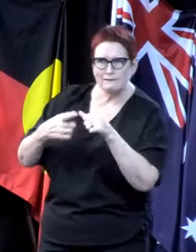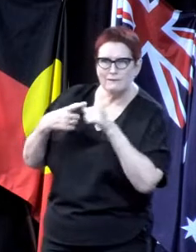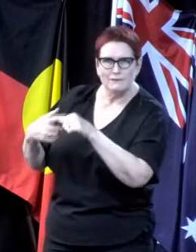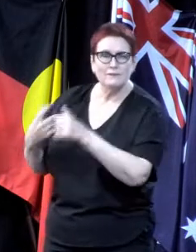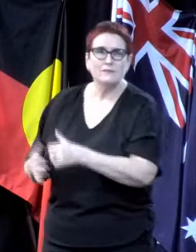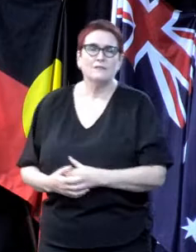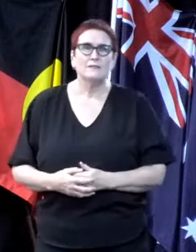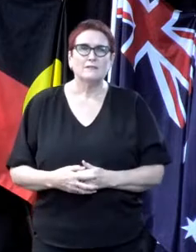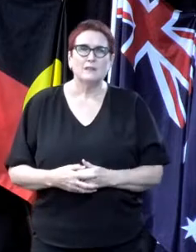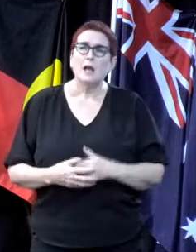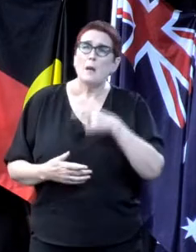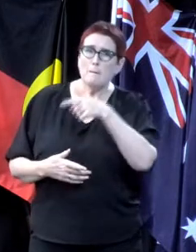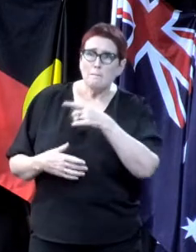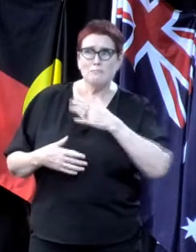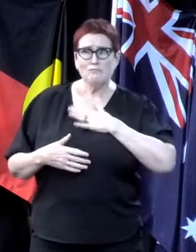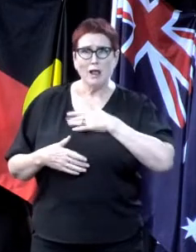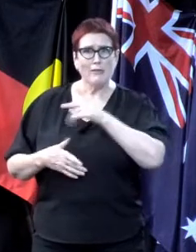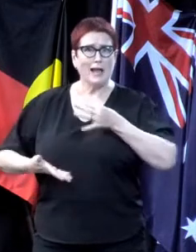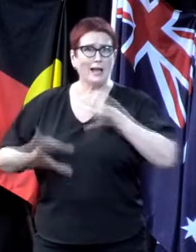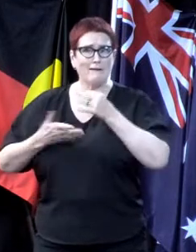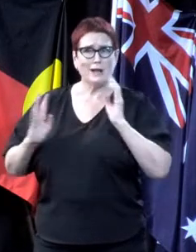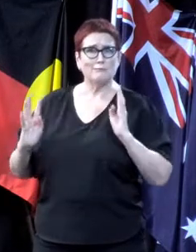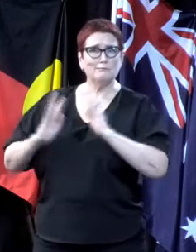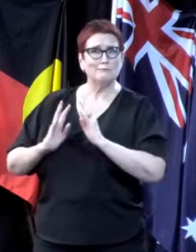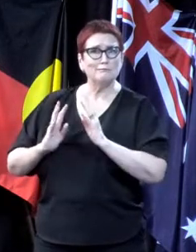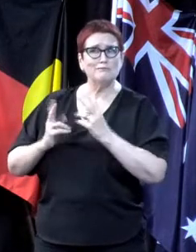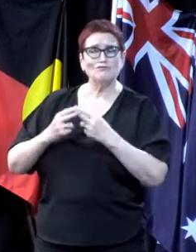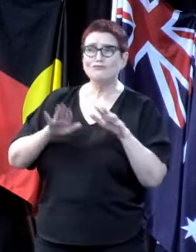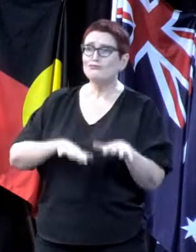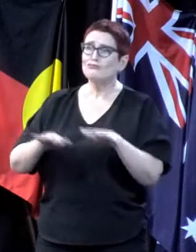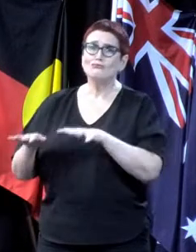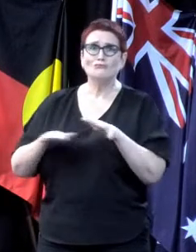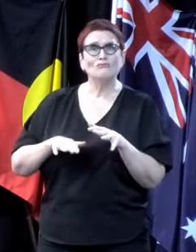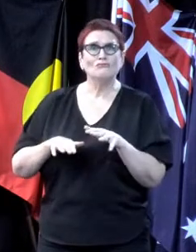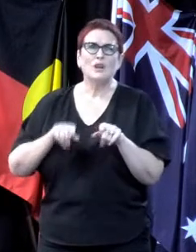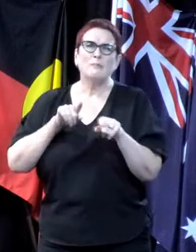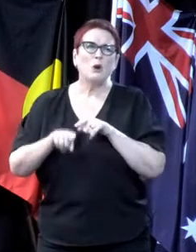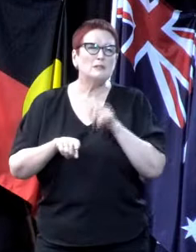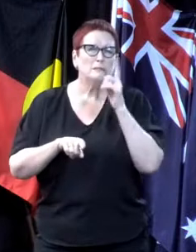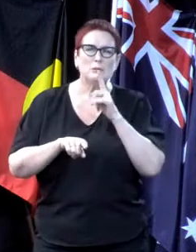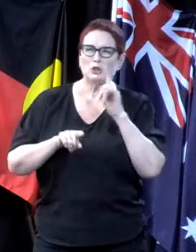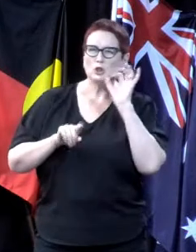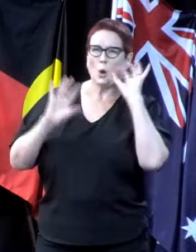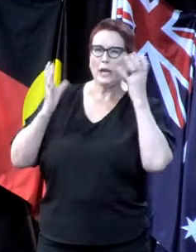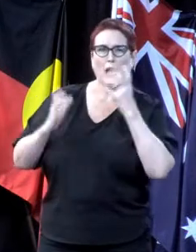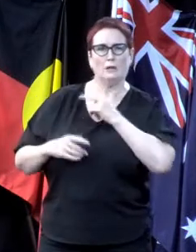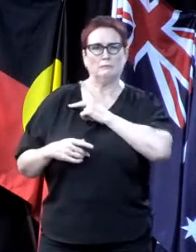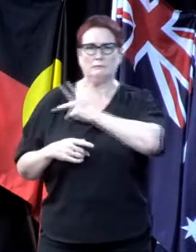a lot more commitment and uptake of people that don't generally come along to the other more formal learnings that we offer.